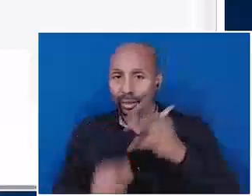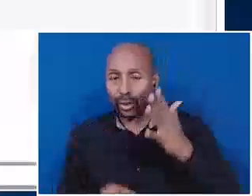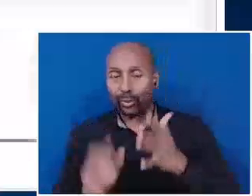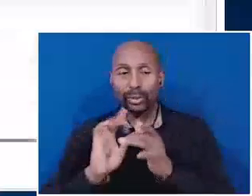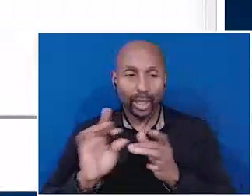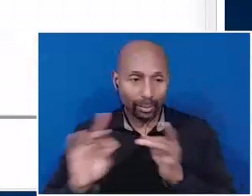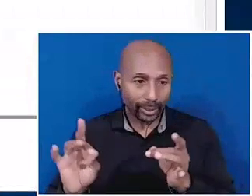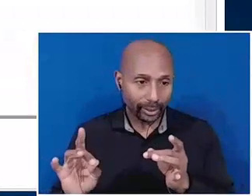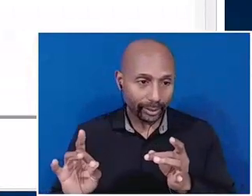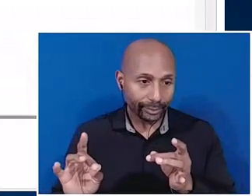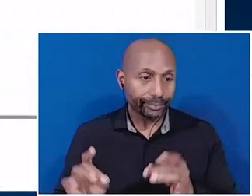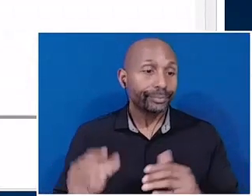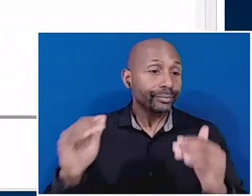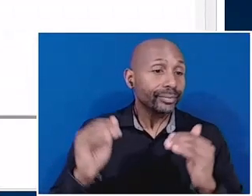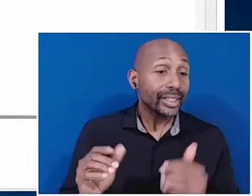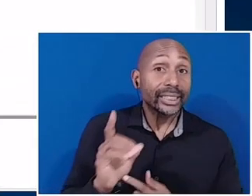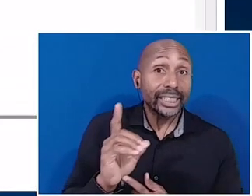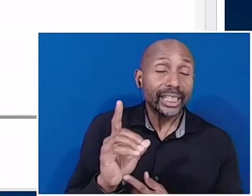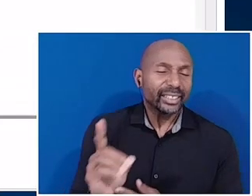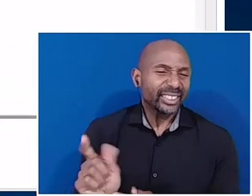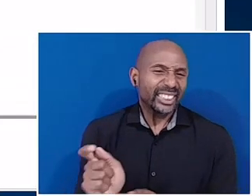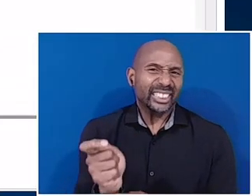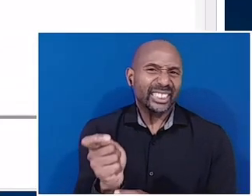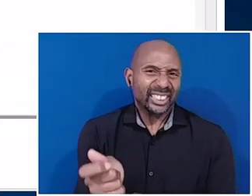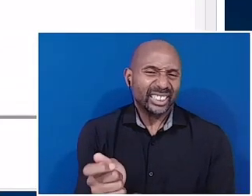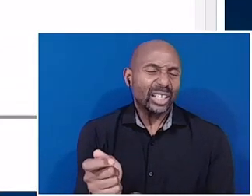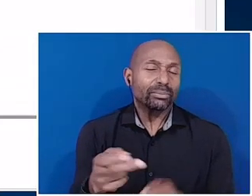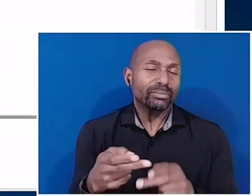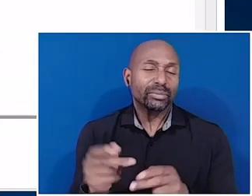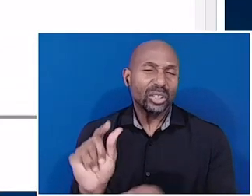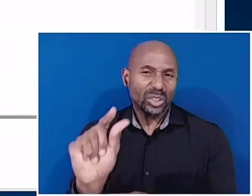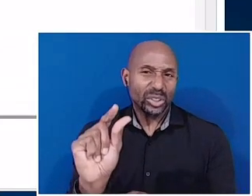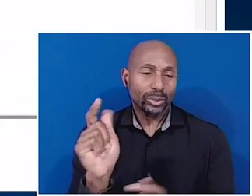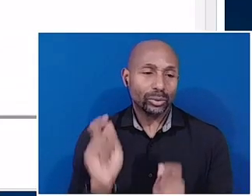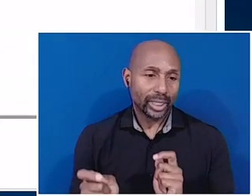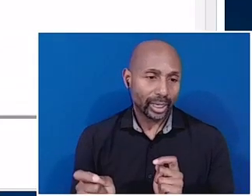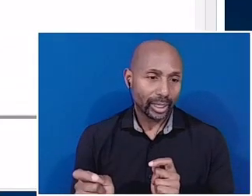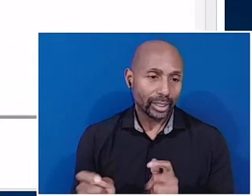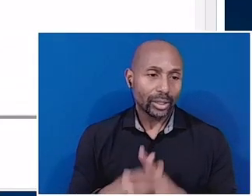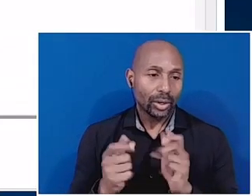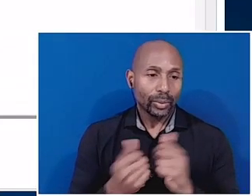The new procedures we put in because of our complaint guidance.